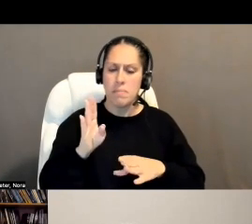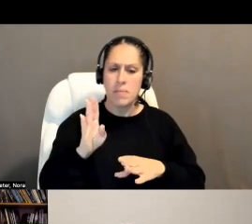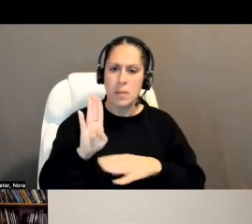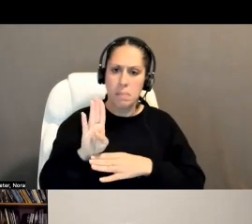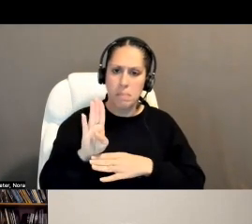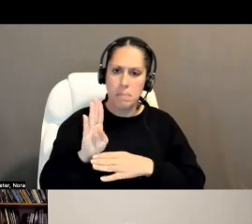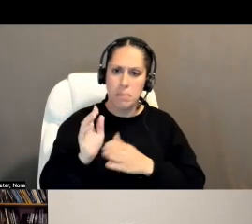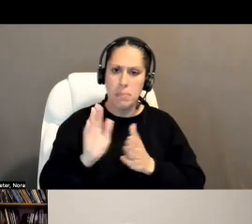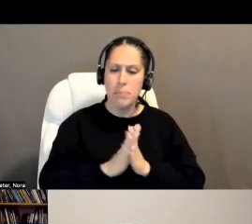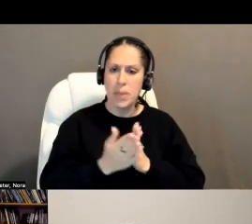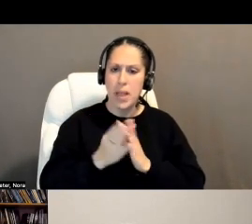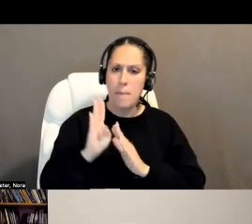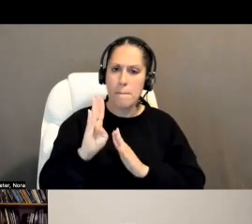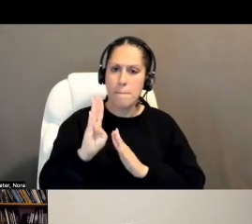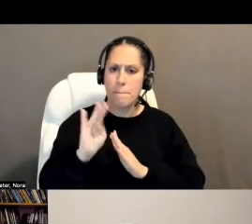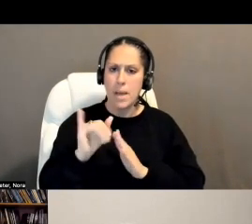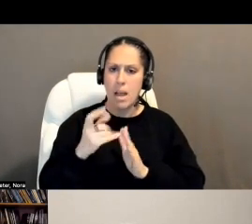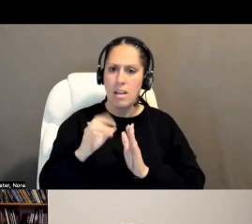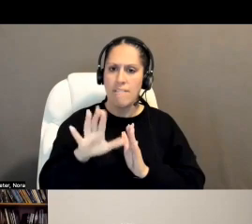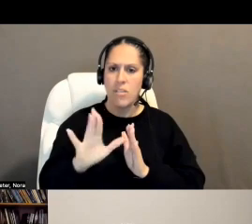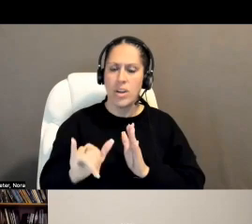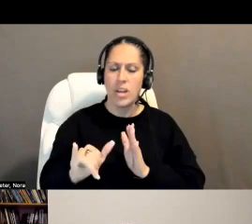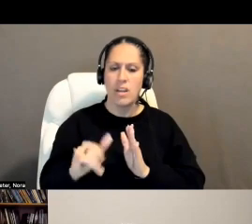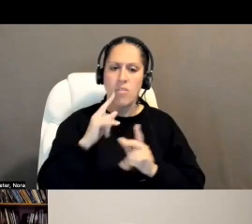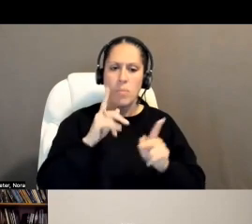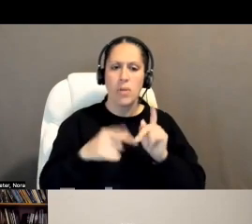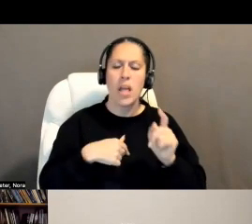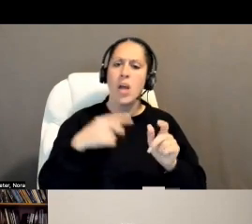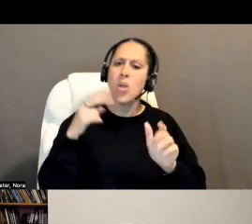a lot of people, but I always looked for the books that weren't just the straight